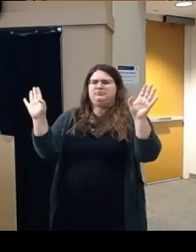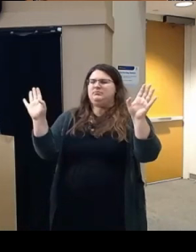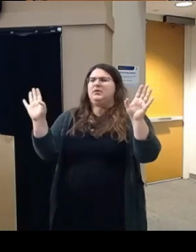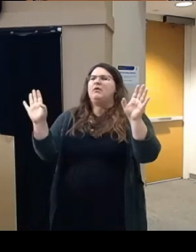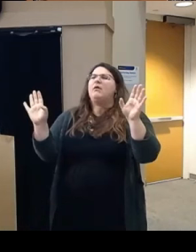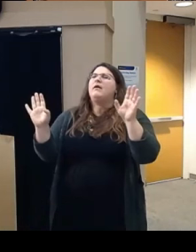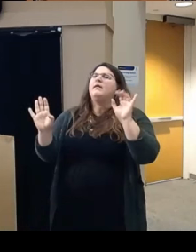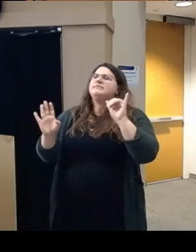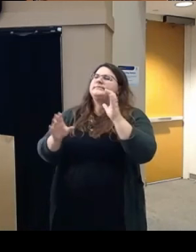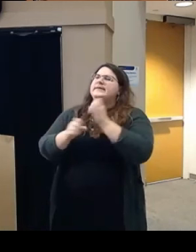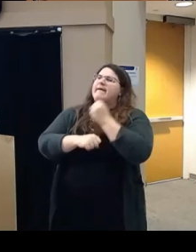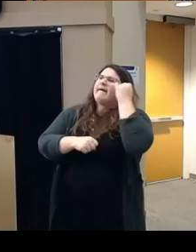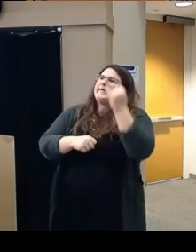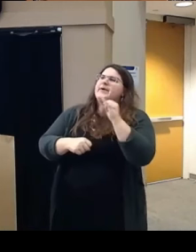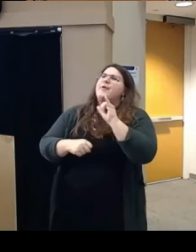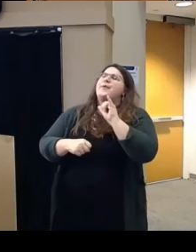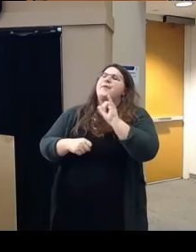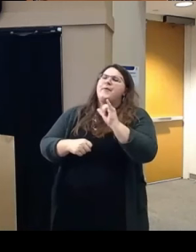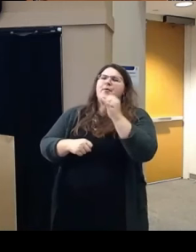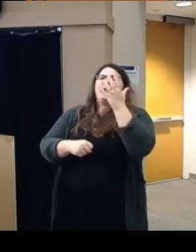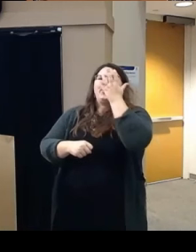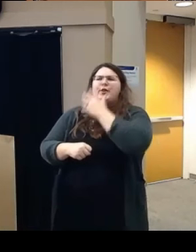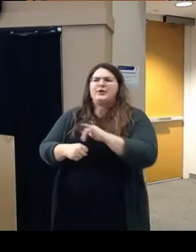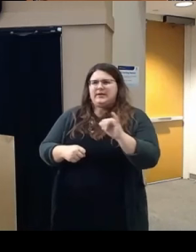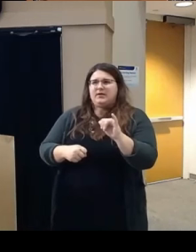and know that you are going to get much more information with the e-learning materials that